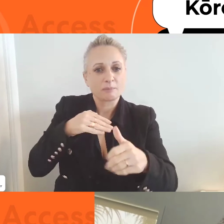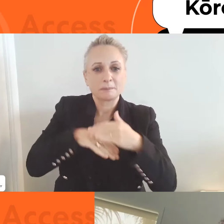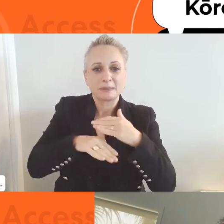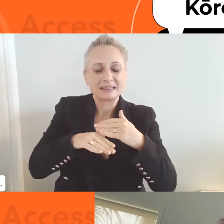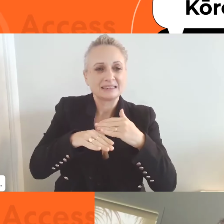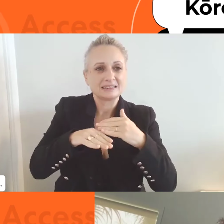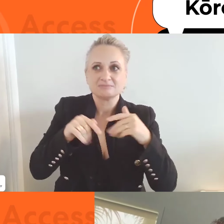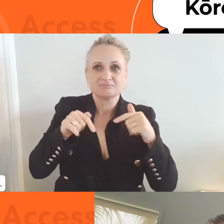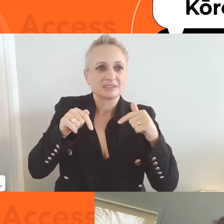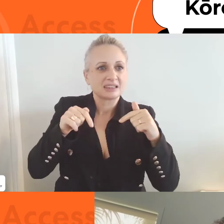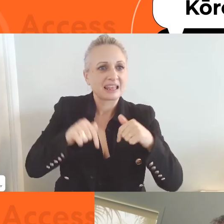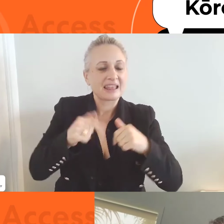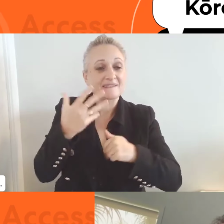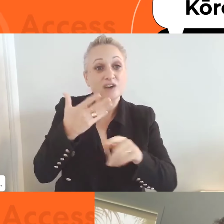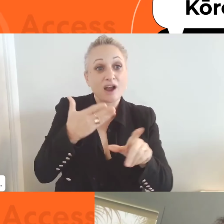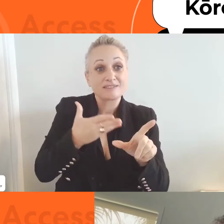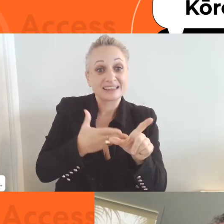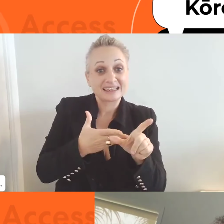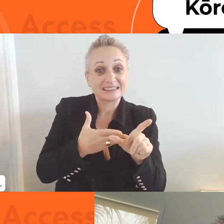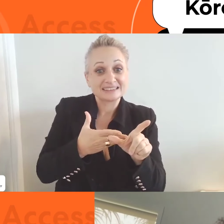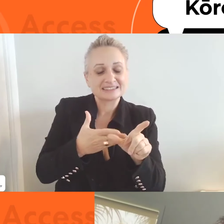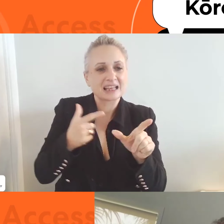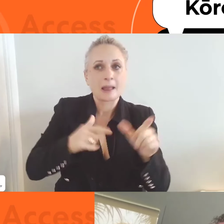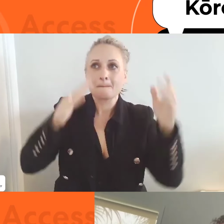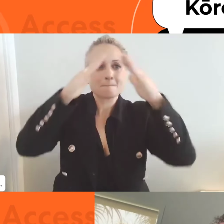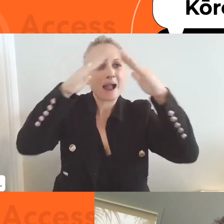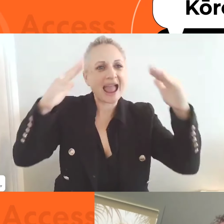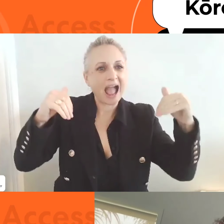a year ago still has had nothing modified to it, other than what